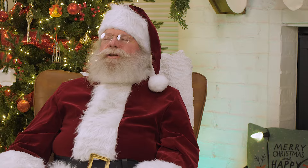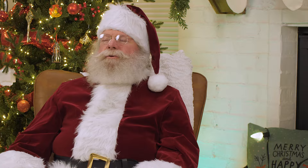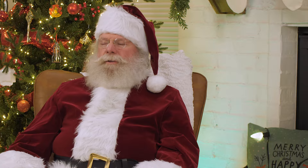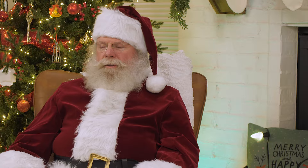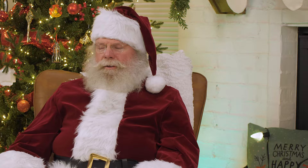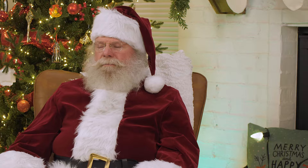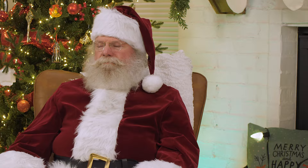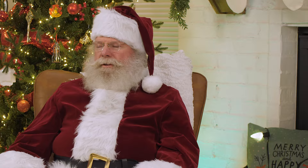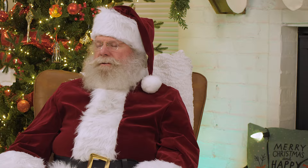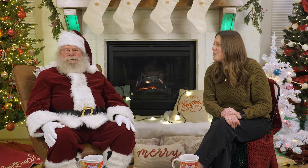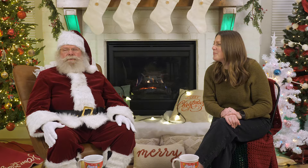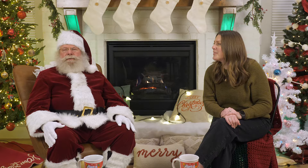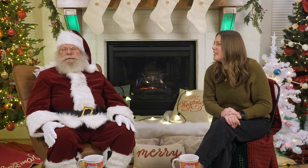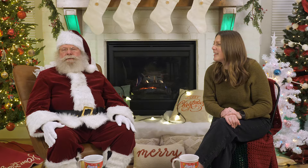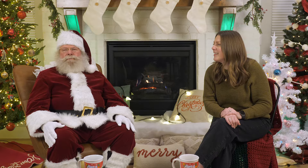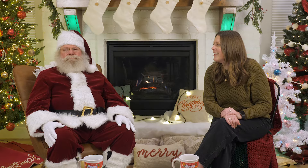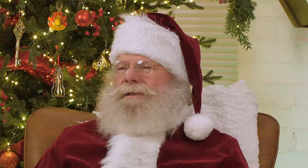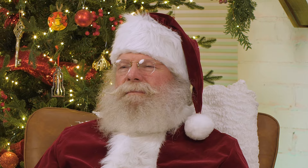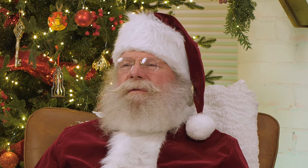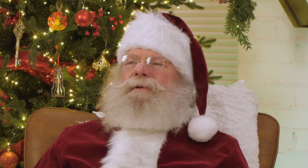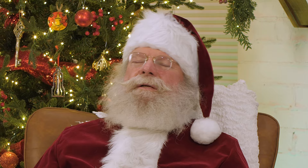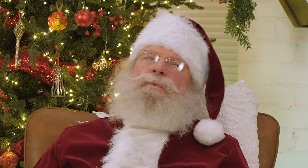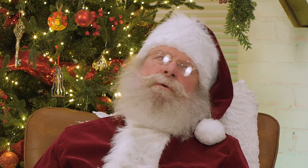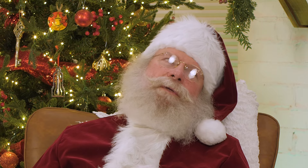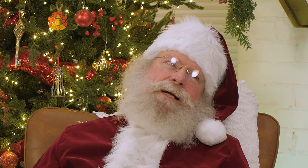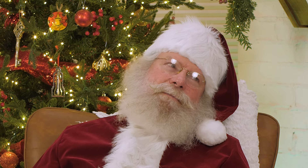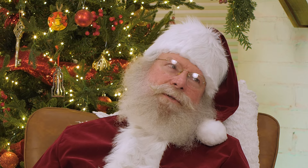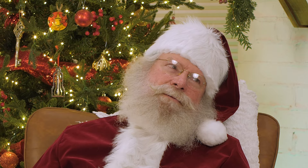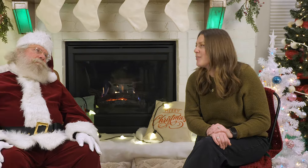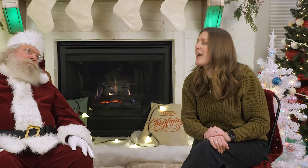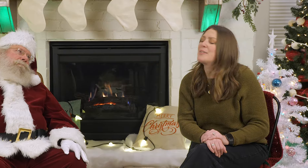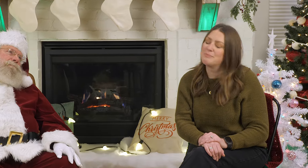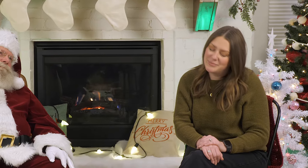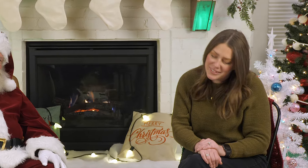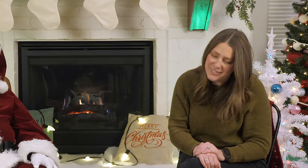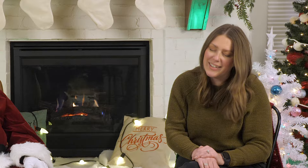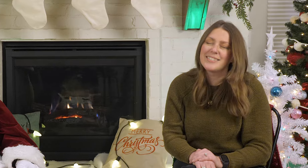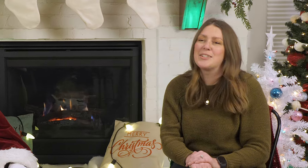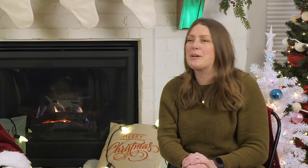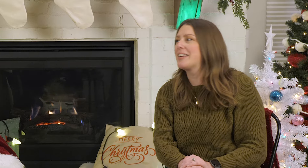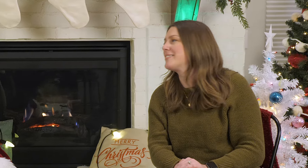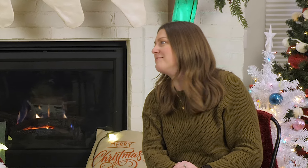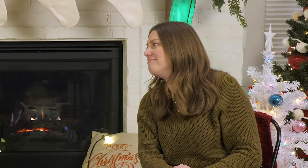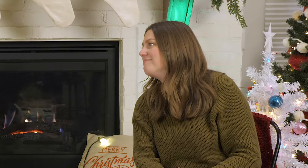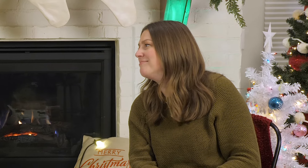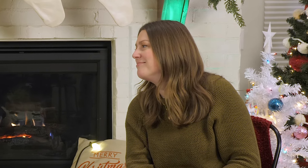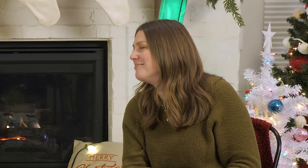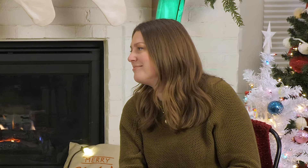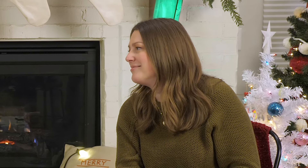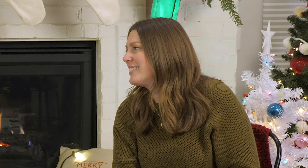You could, but it probably won't happen. Okay. All right. It's all about the kids.